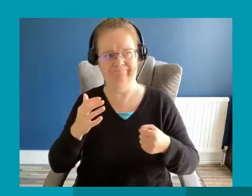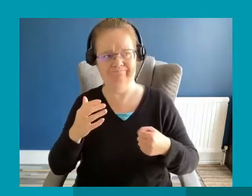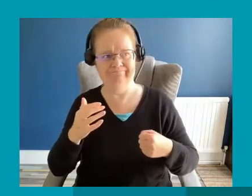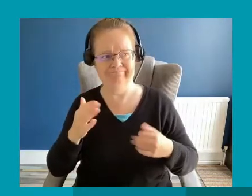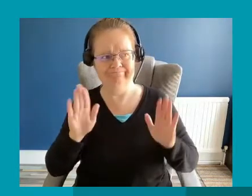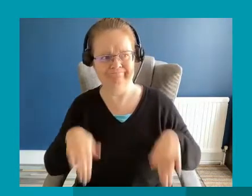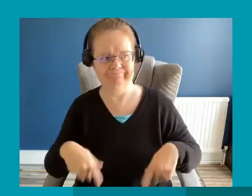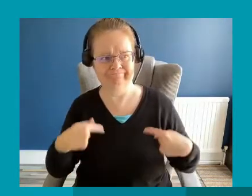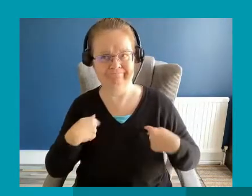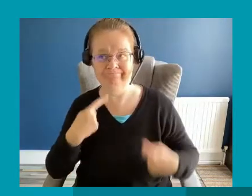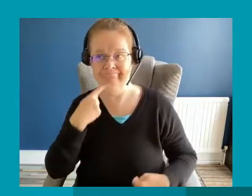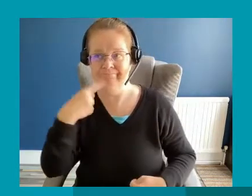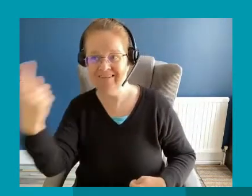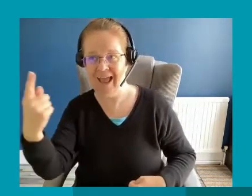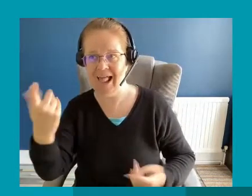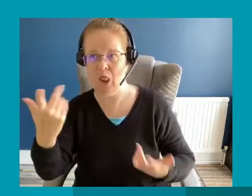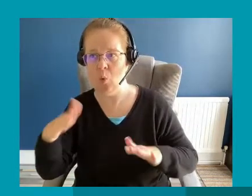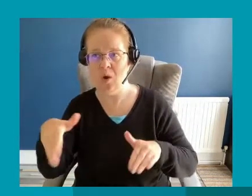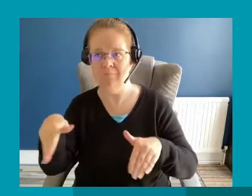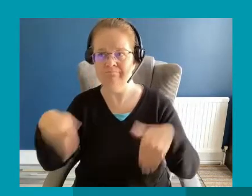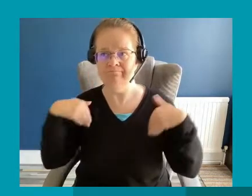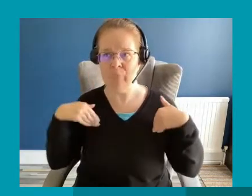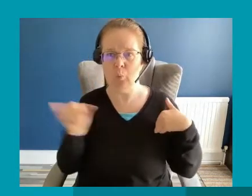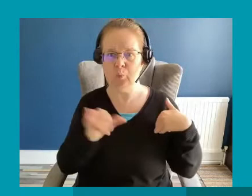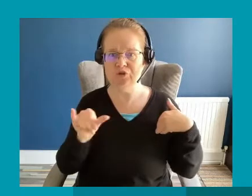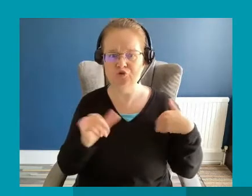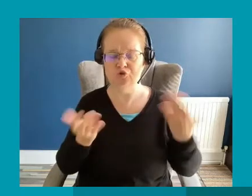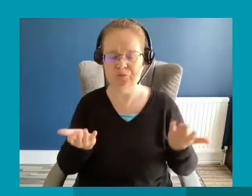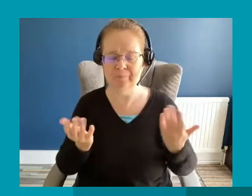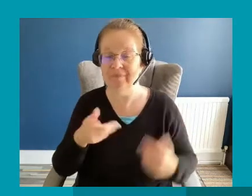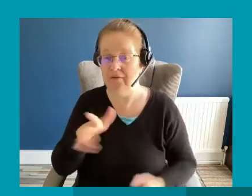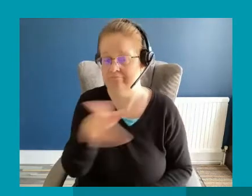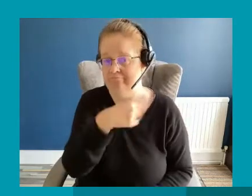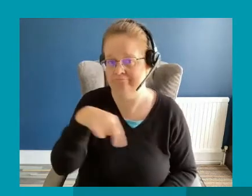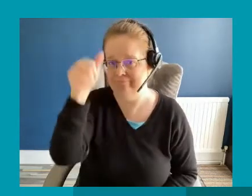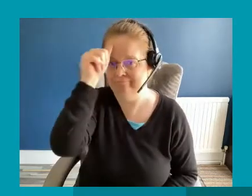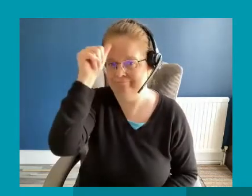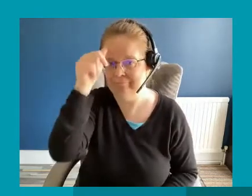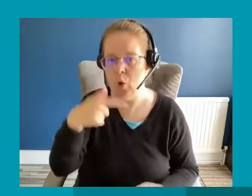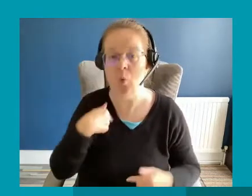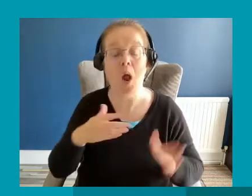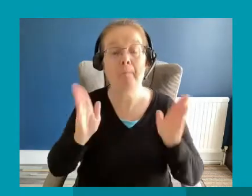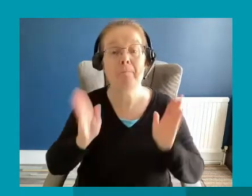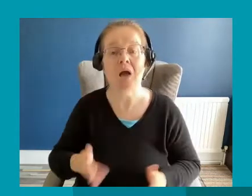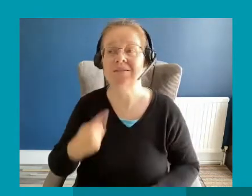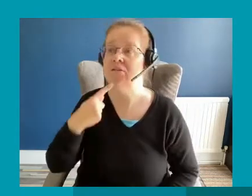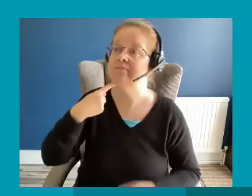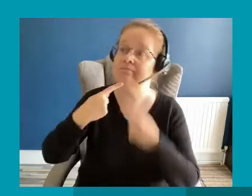Well, first of all we all know right, that there's absolutely no obligation. You don't have to.